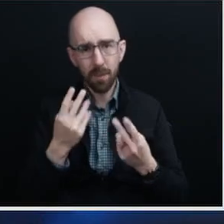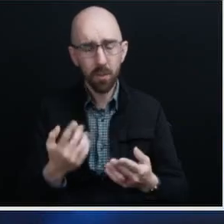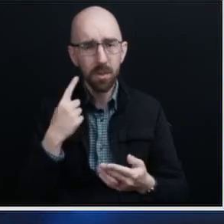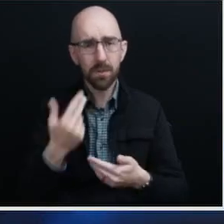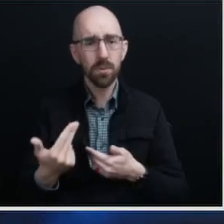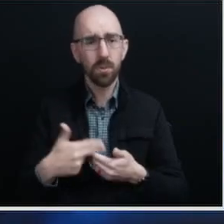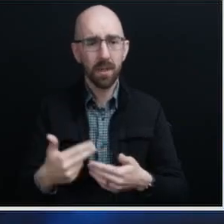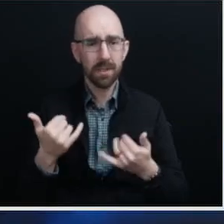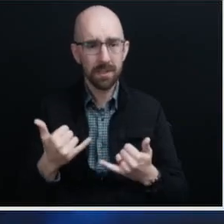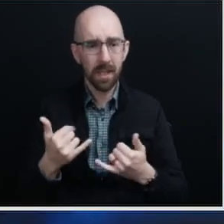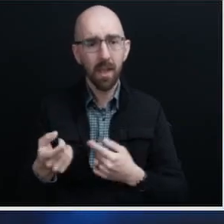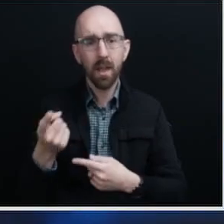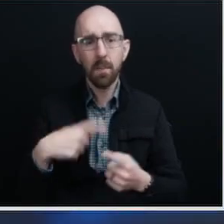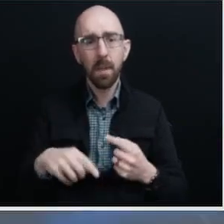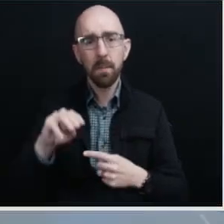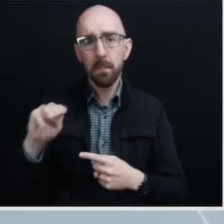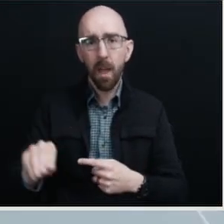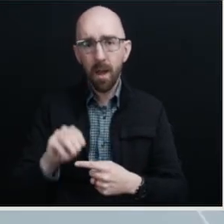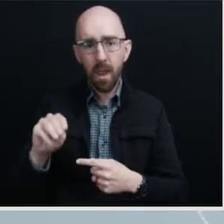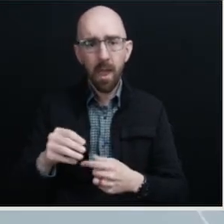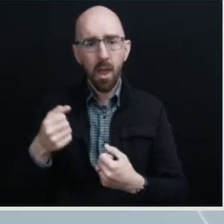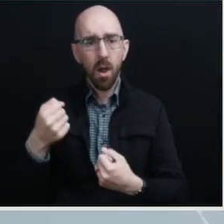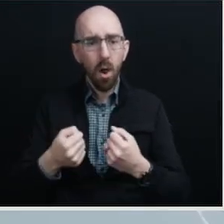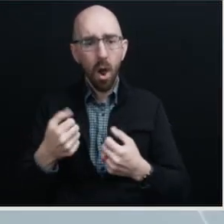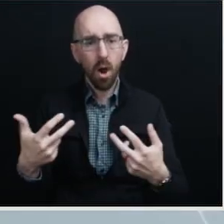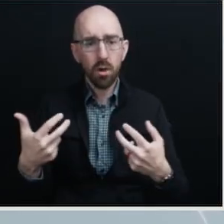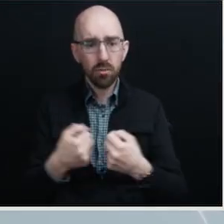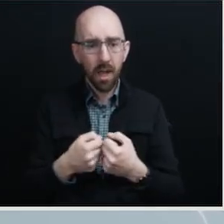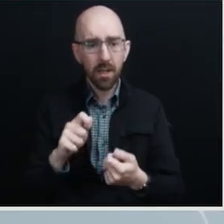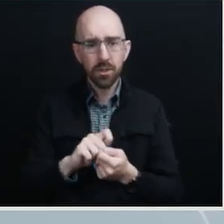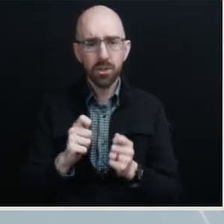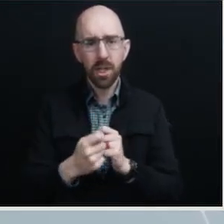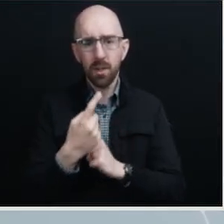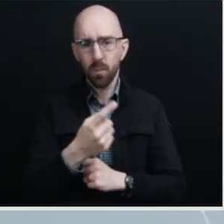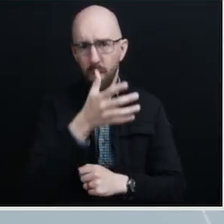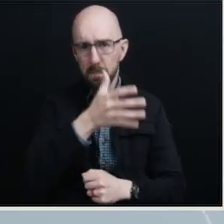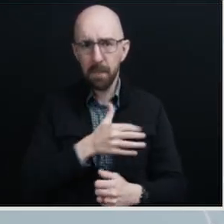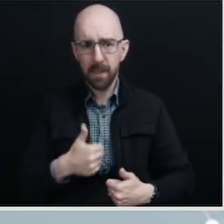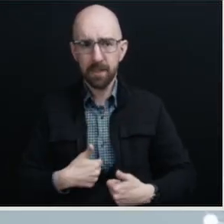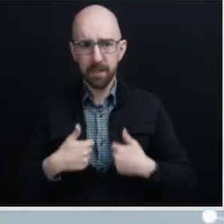Coming up on Monday, a car crash changed one man's life in ways he never expected. What